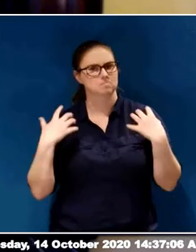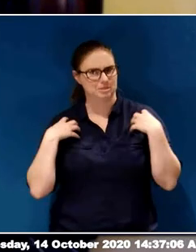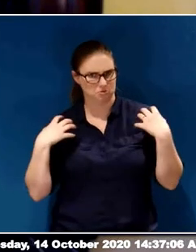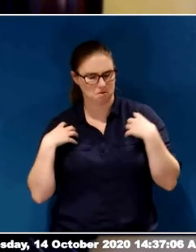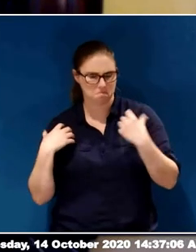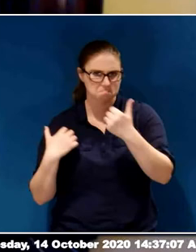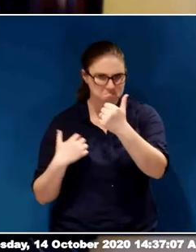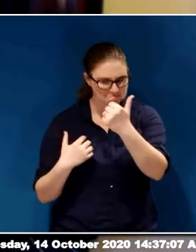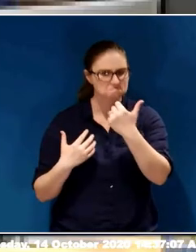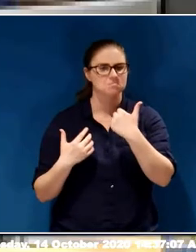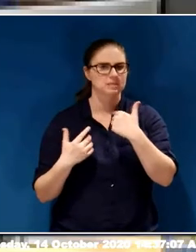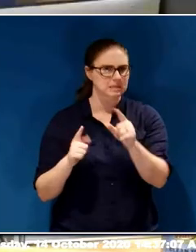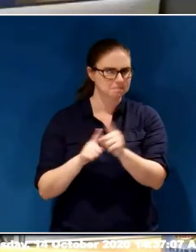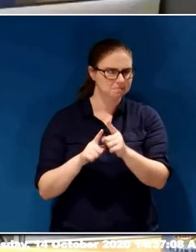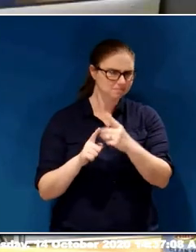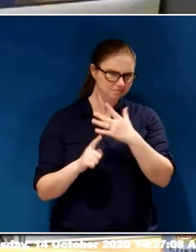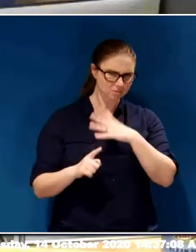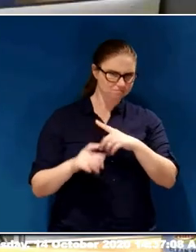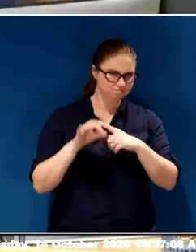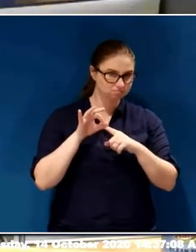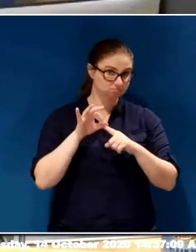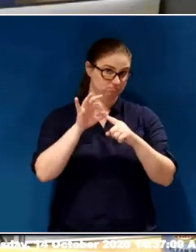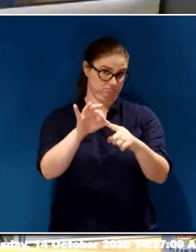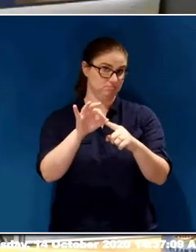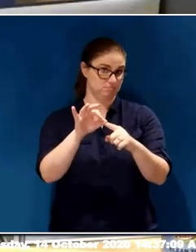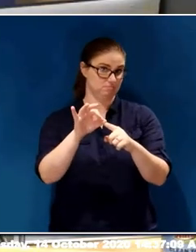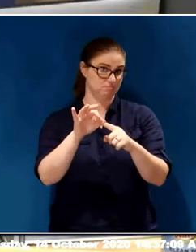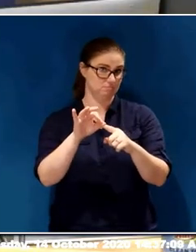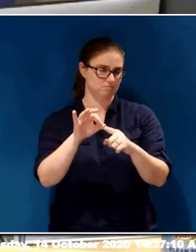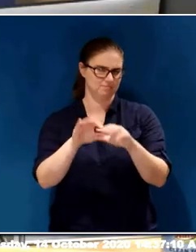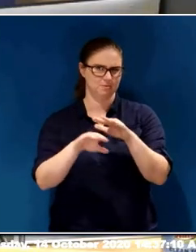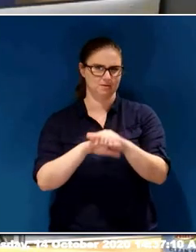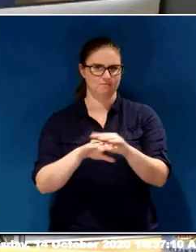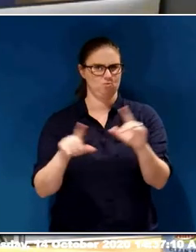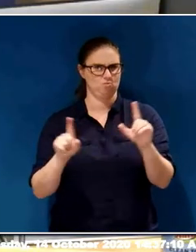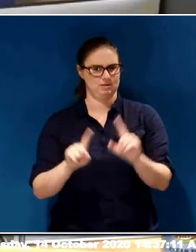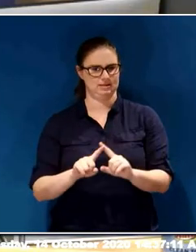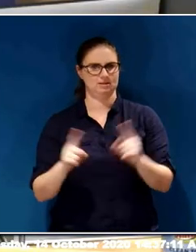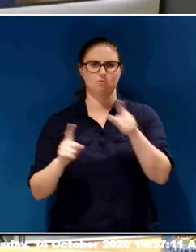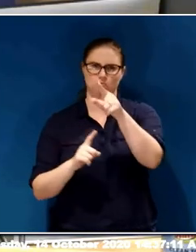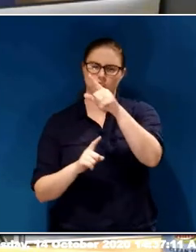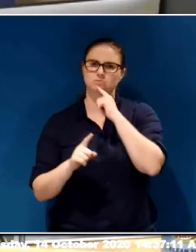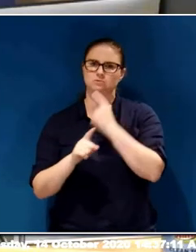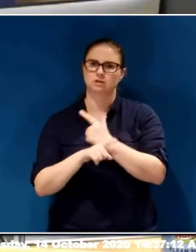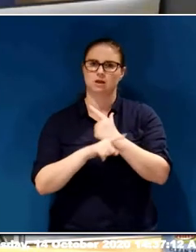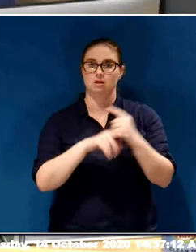what you say in the United States, two states with very good practice, and yet